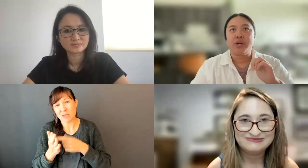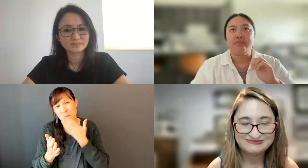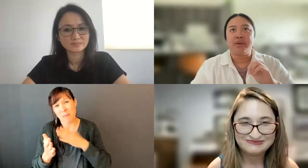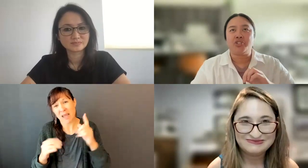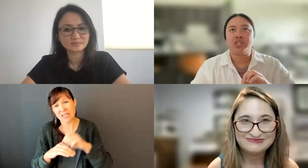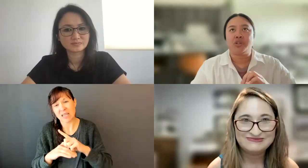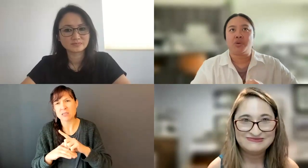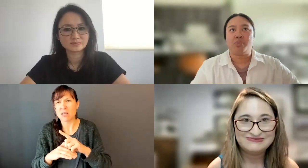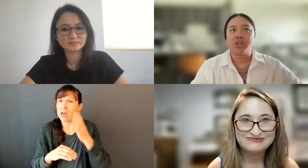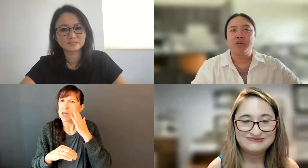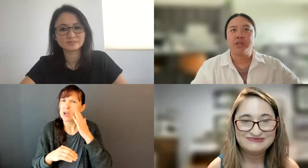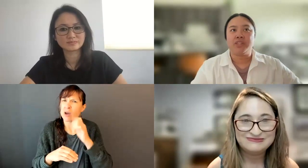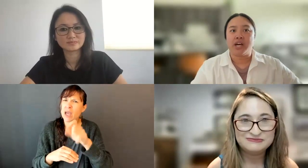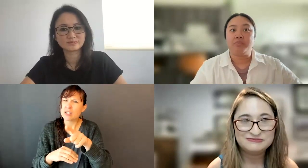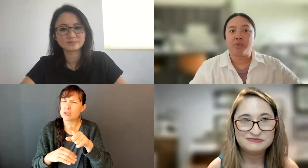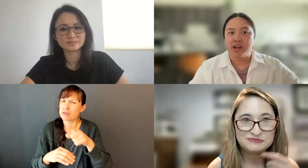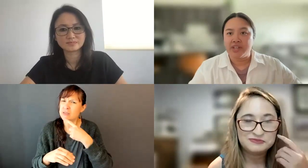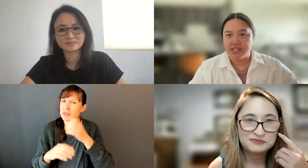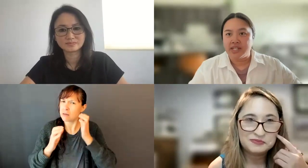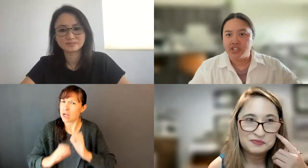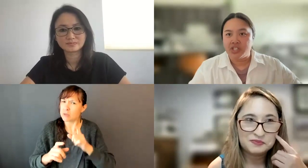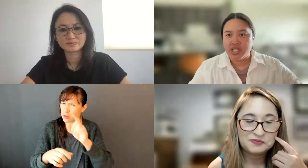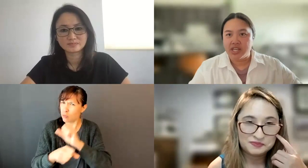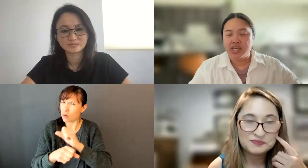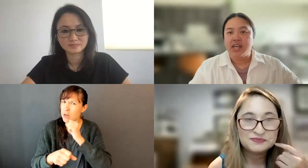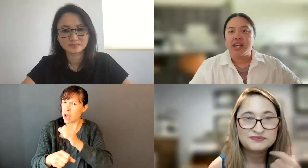You had mentioned working with nonprofits initially,